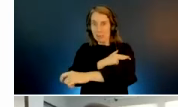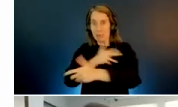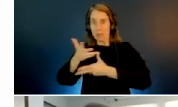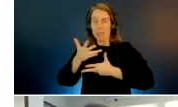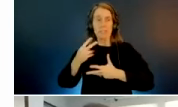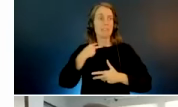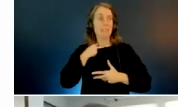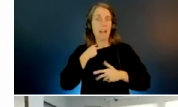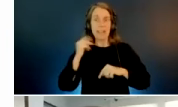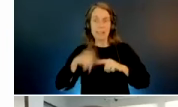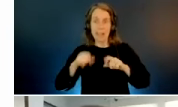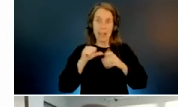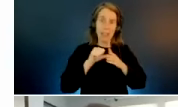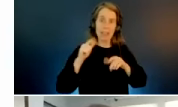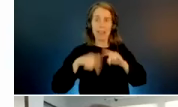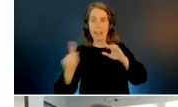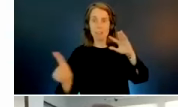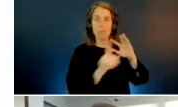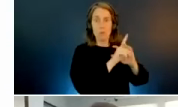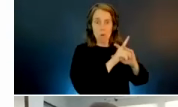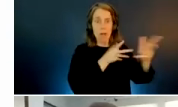um so we can discuss that if you think that might be a possibility for you